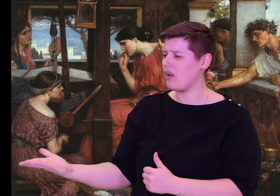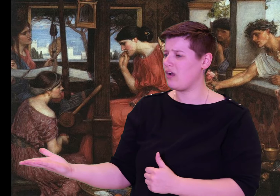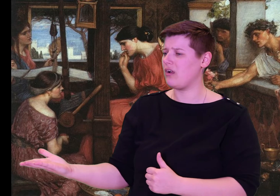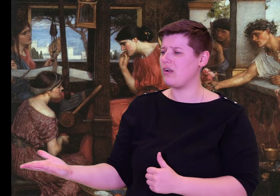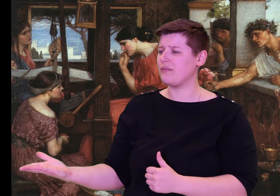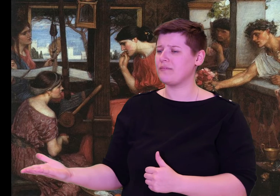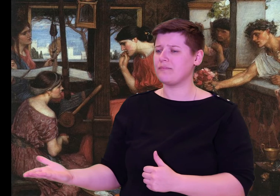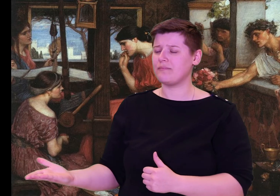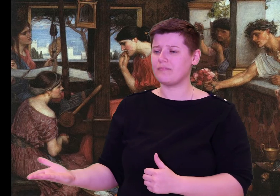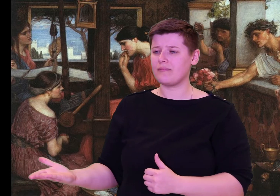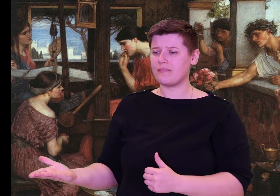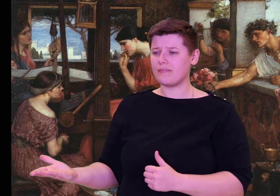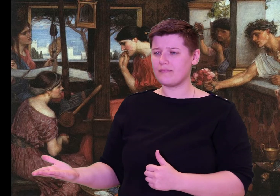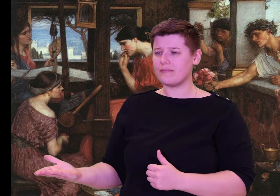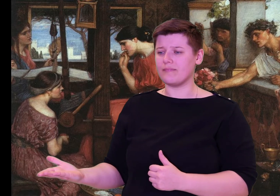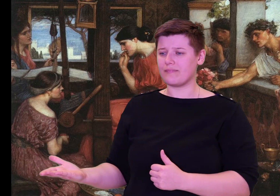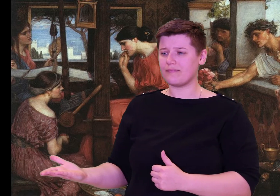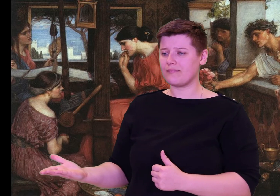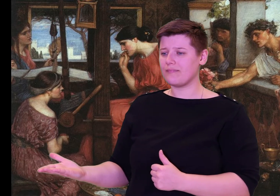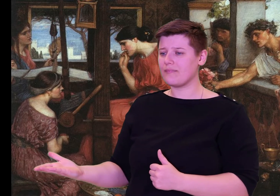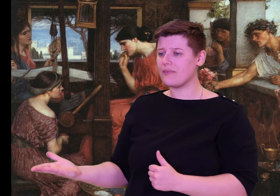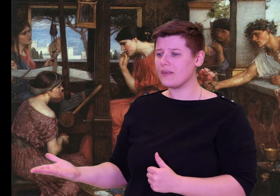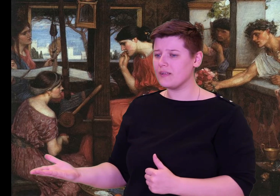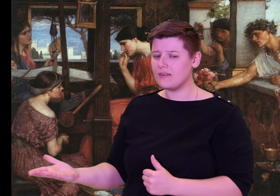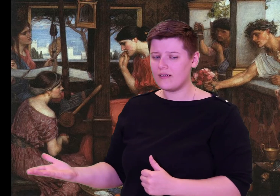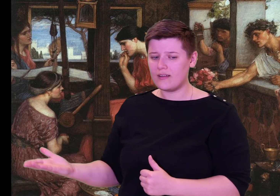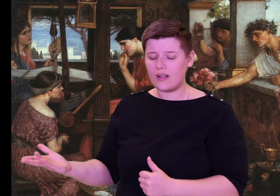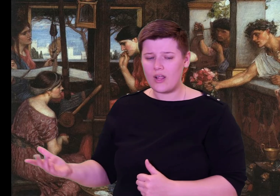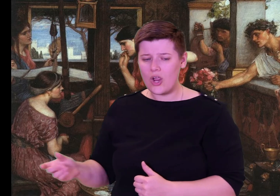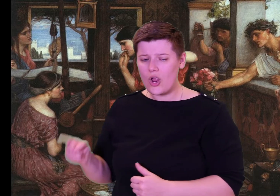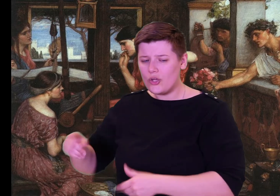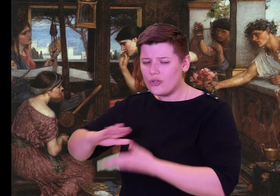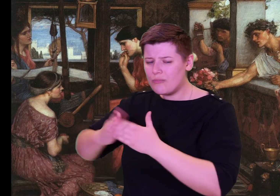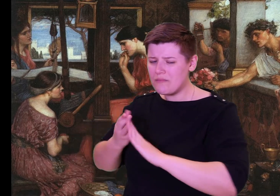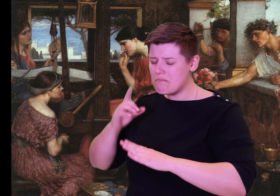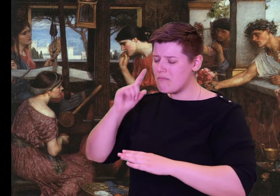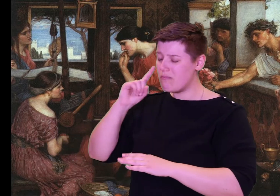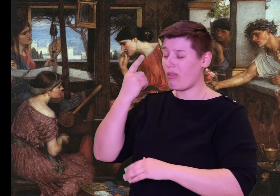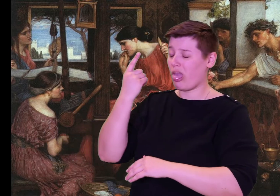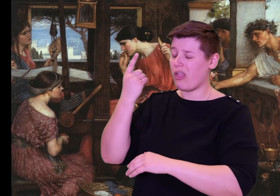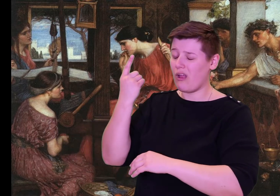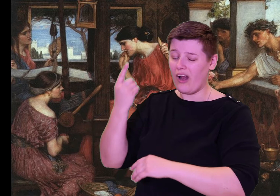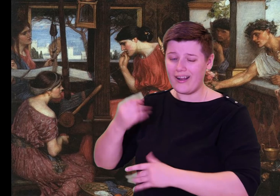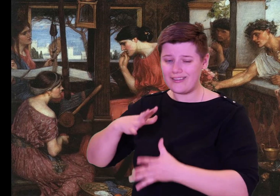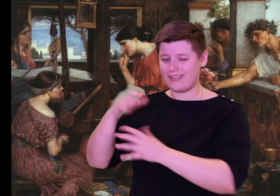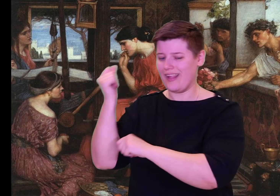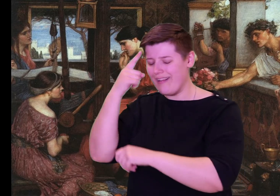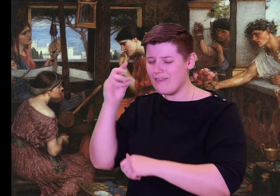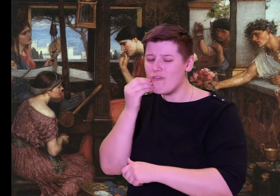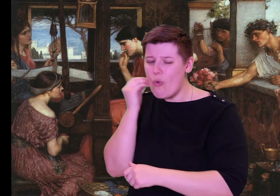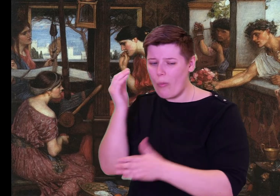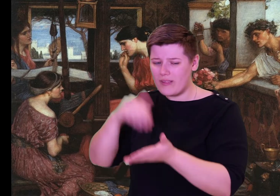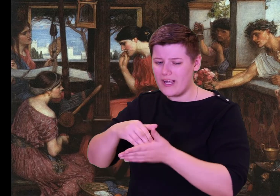Odysseus, your father, if you really are his son--well, no one dared to try to